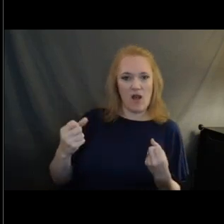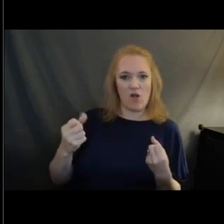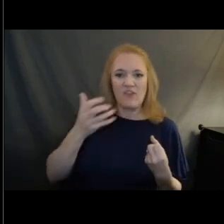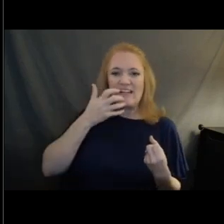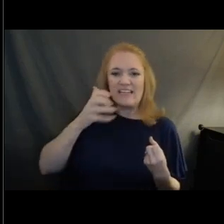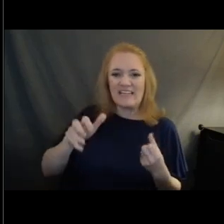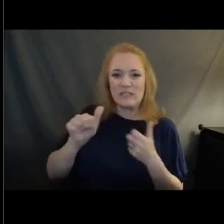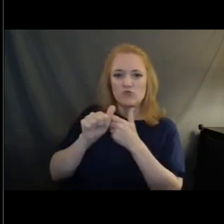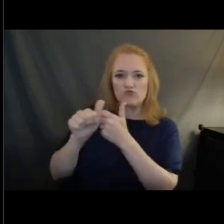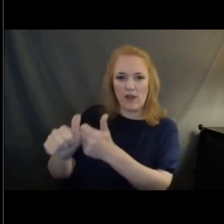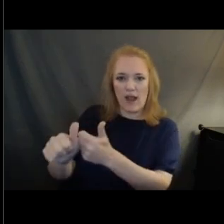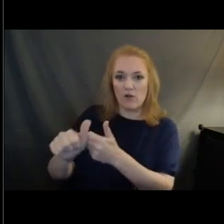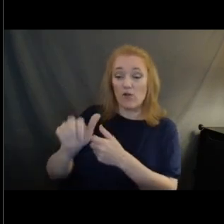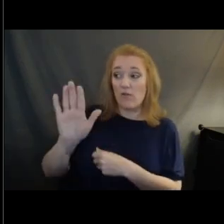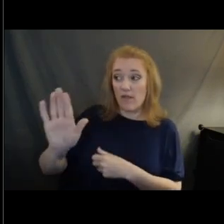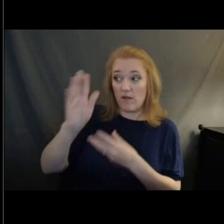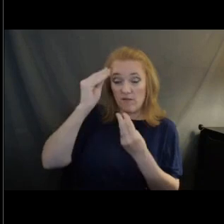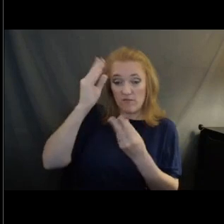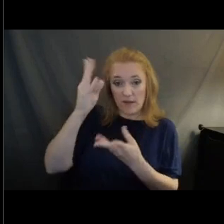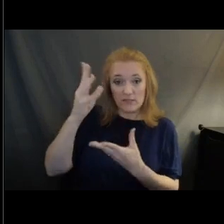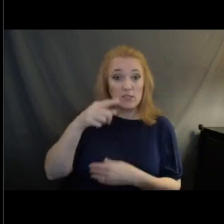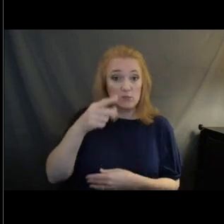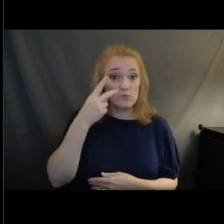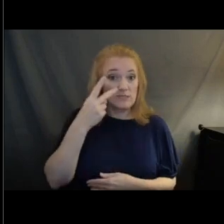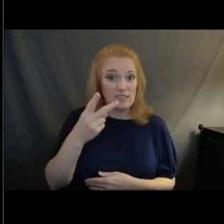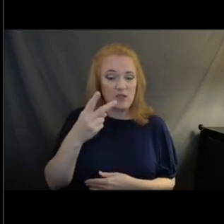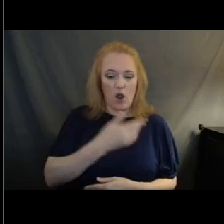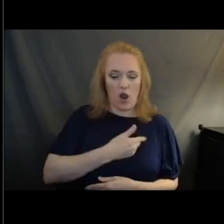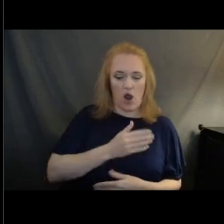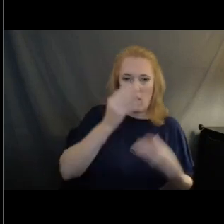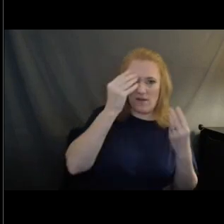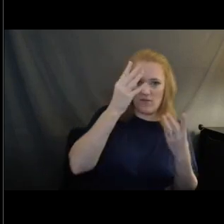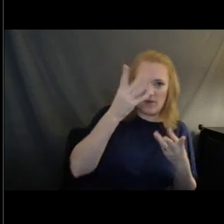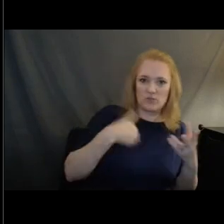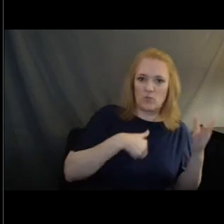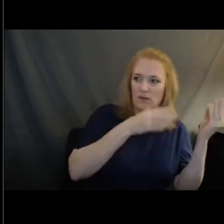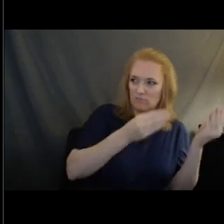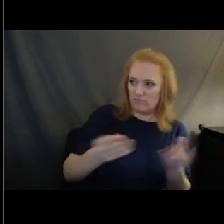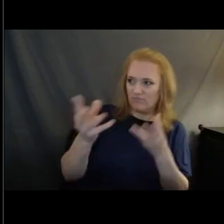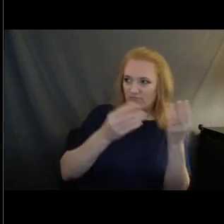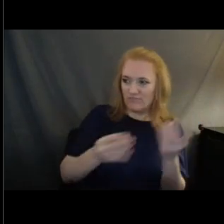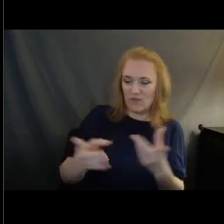lot of the information you're seeing today feeds into that particular website and that information